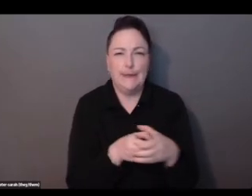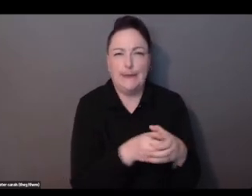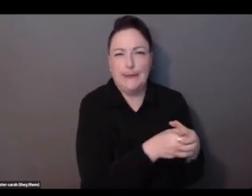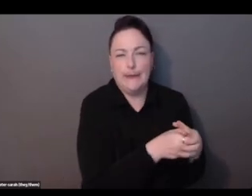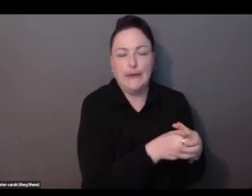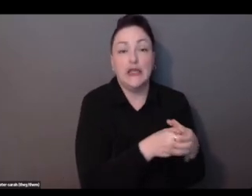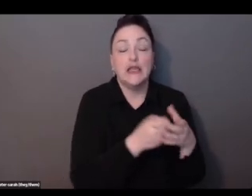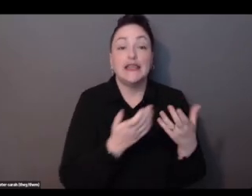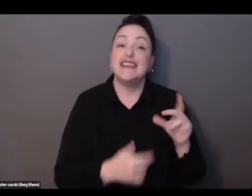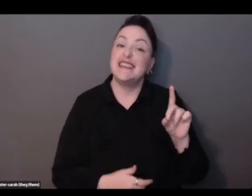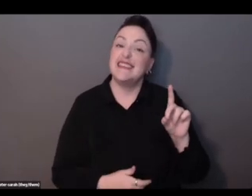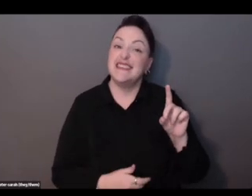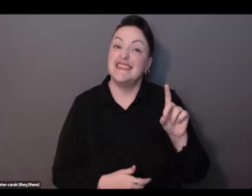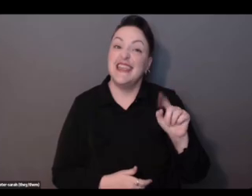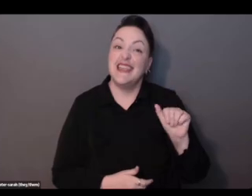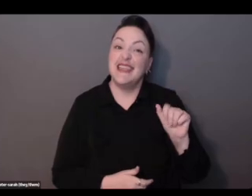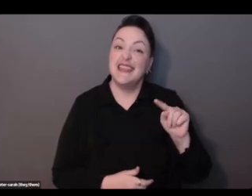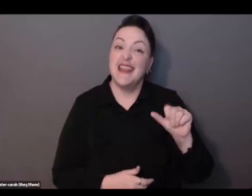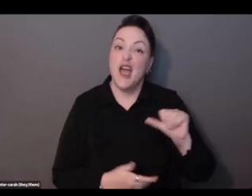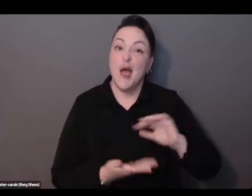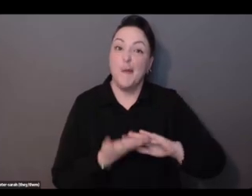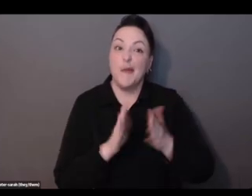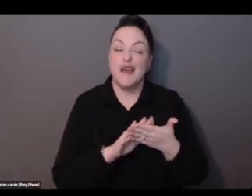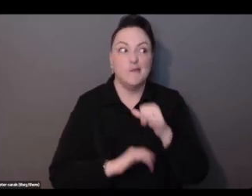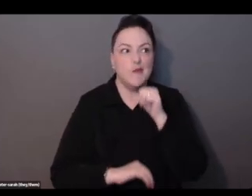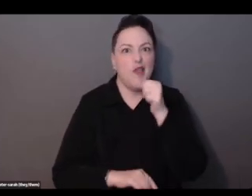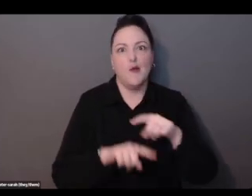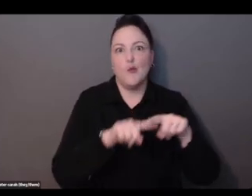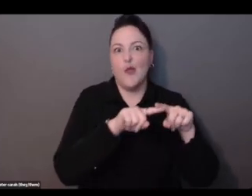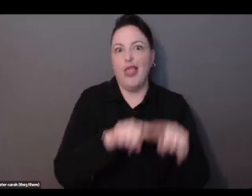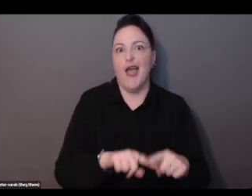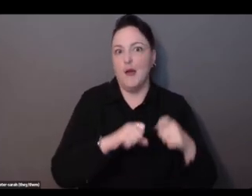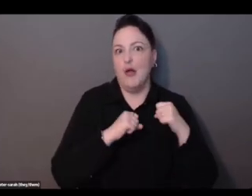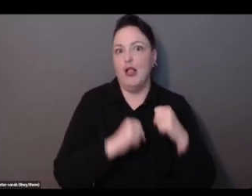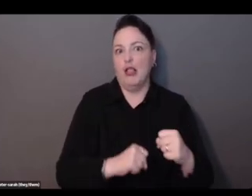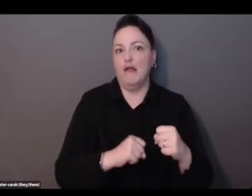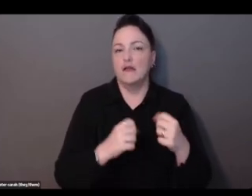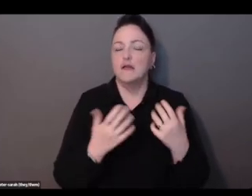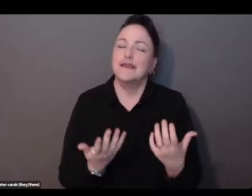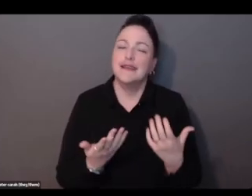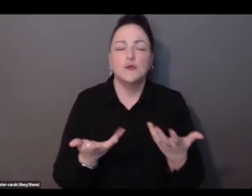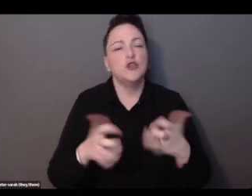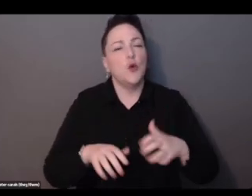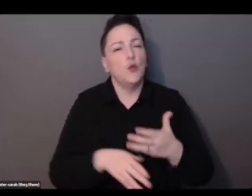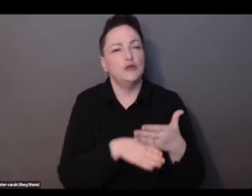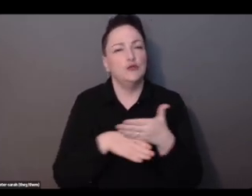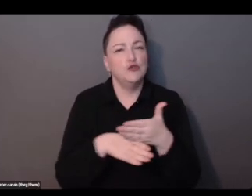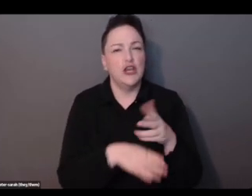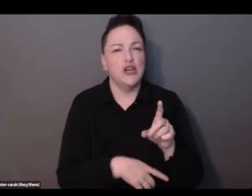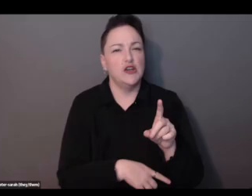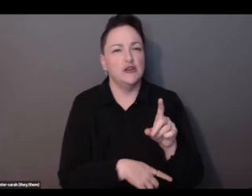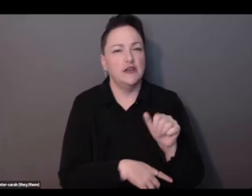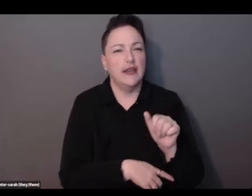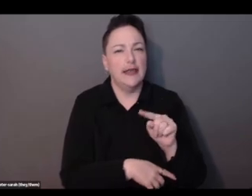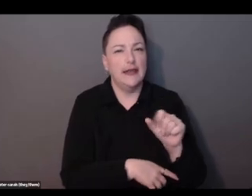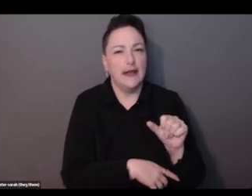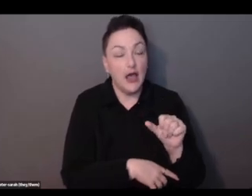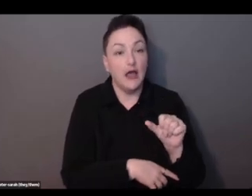don't want to share data that we can't say with confidence that this is necessarily reliable or accurate.